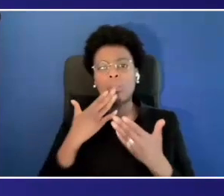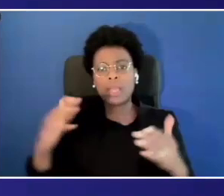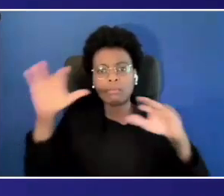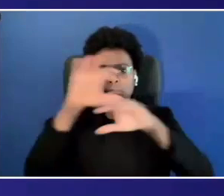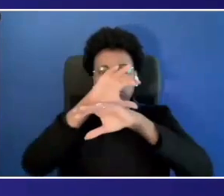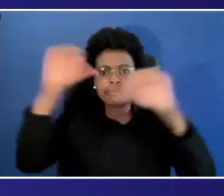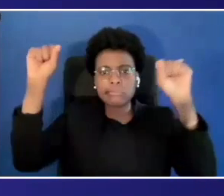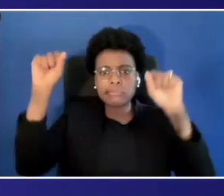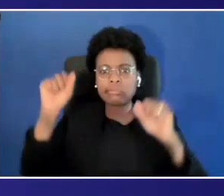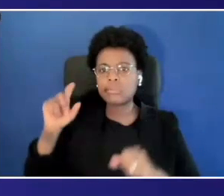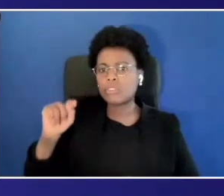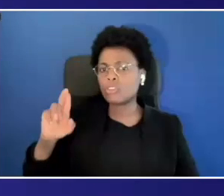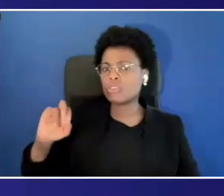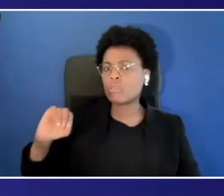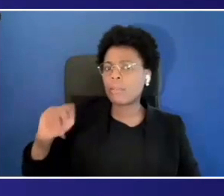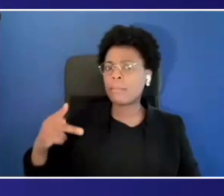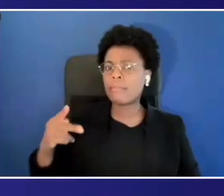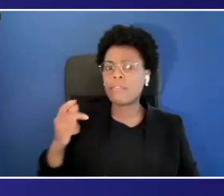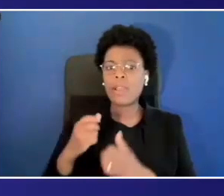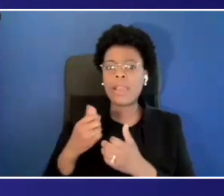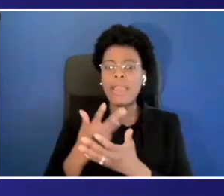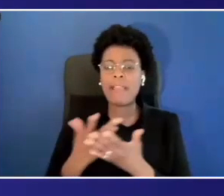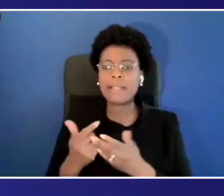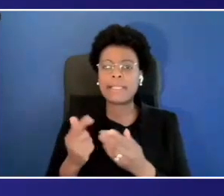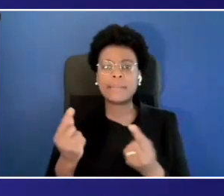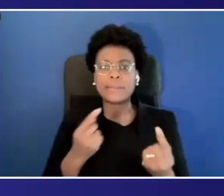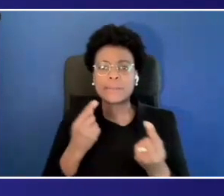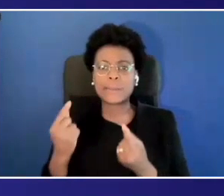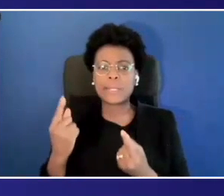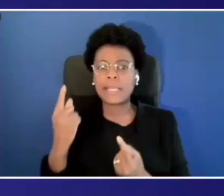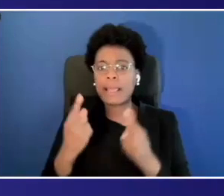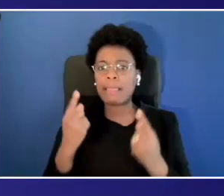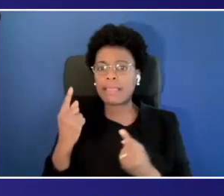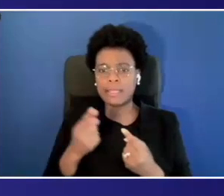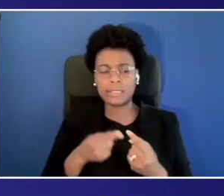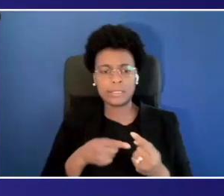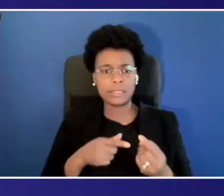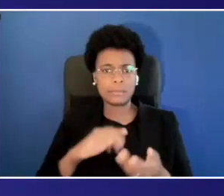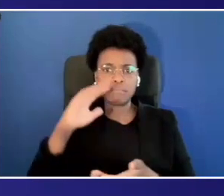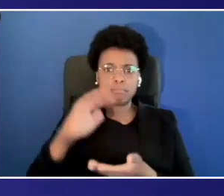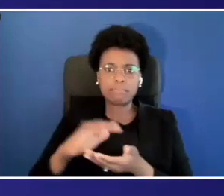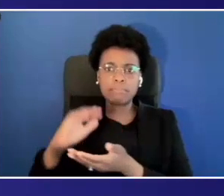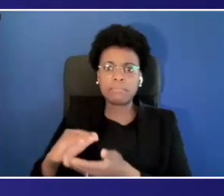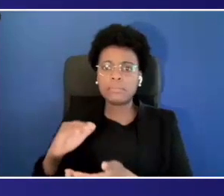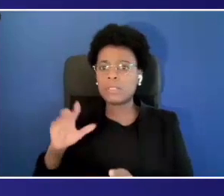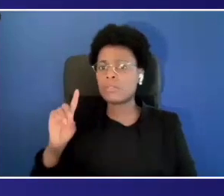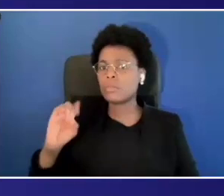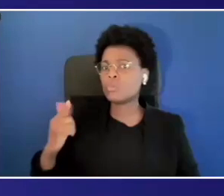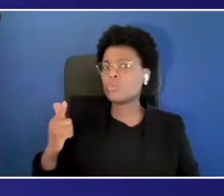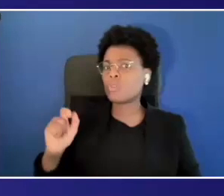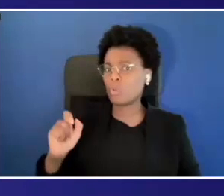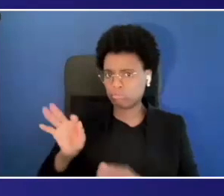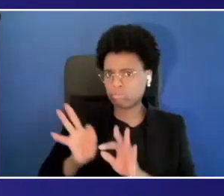I think the cuts to doge are necessary. But I have a family of 5. I have 3 children.